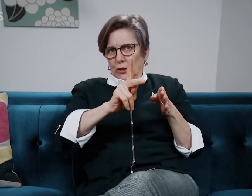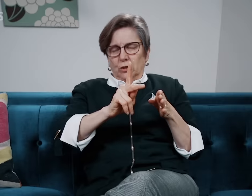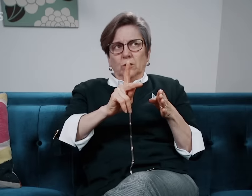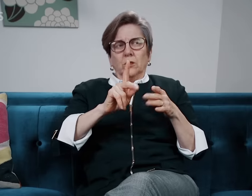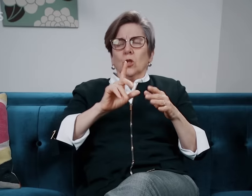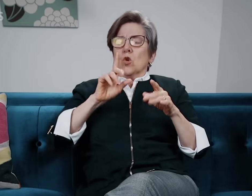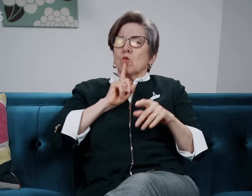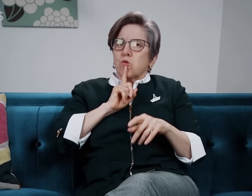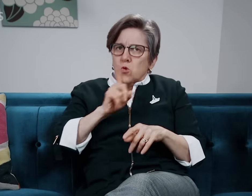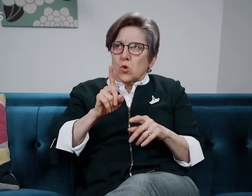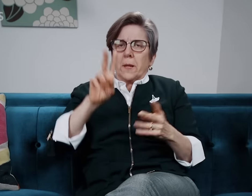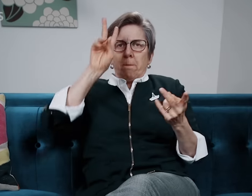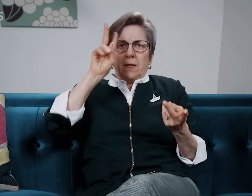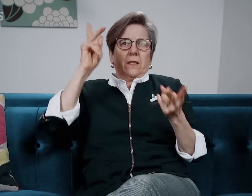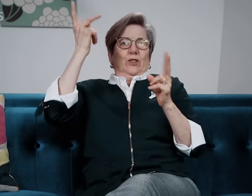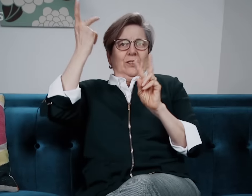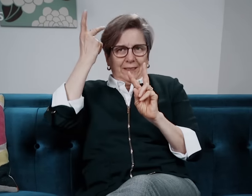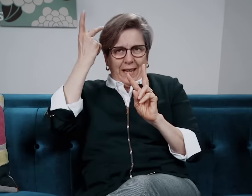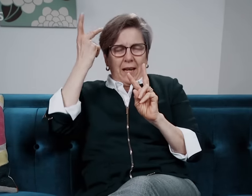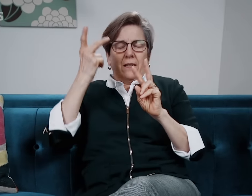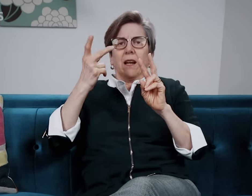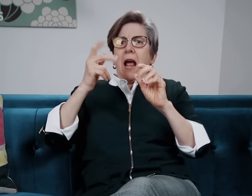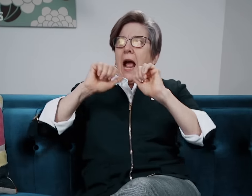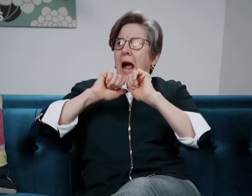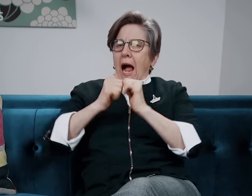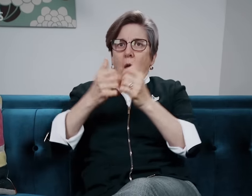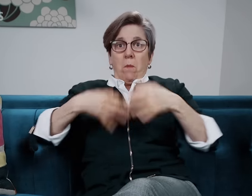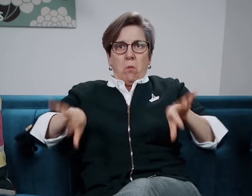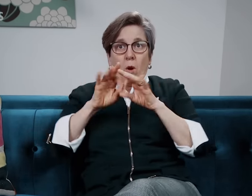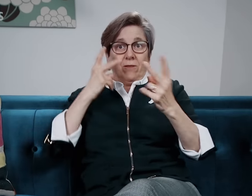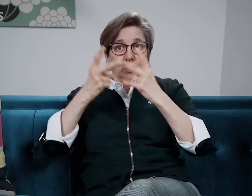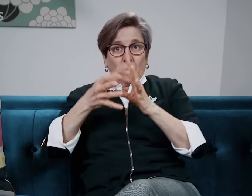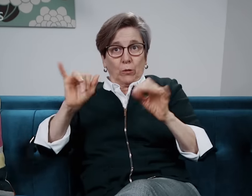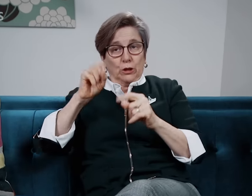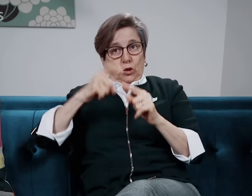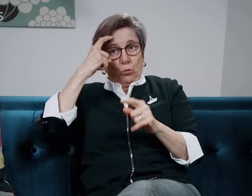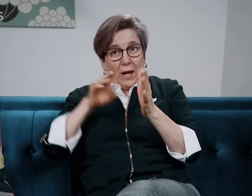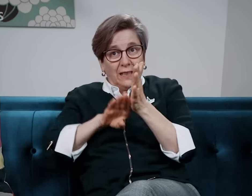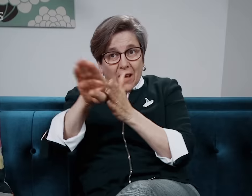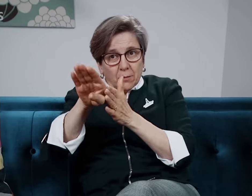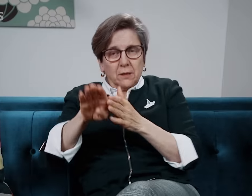health care professionals, really completely misunderstand how important visual language is for brain development,